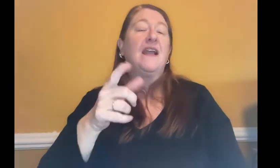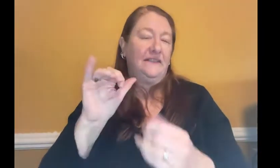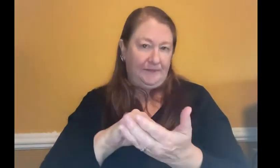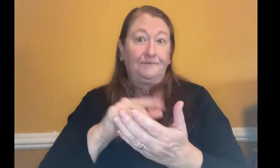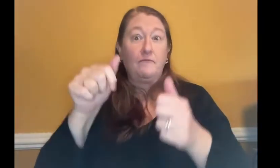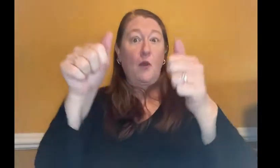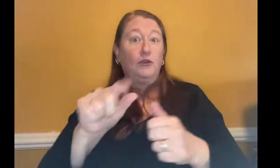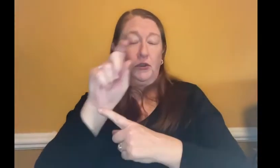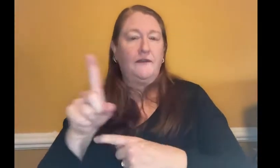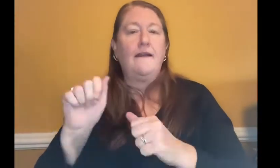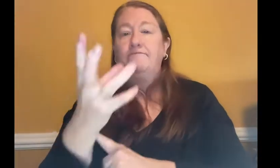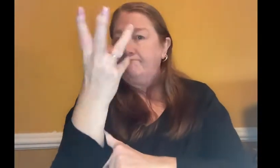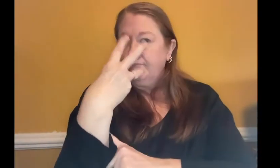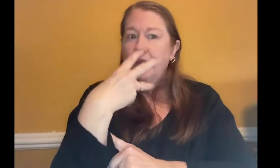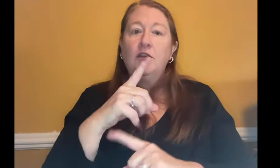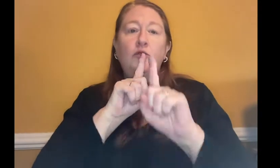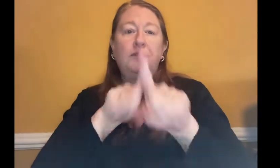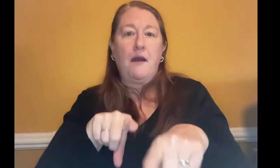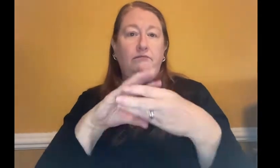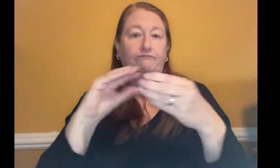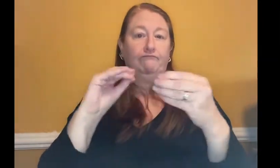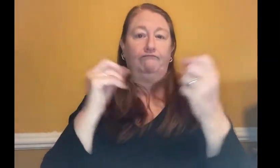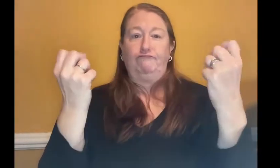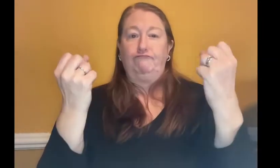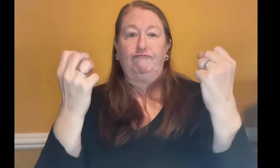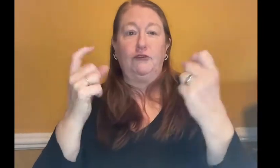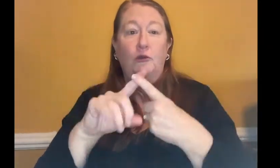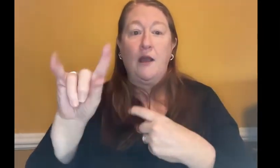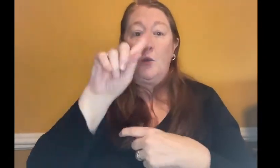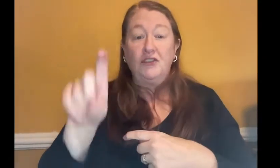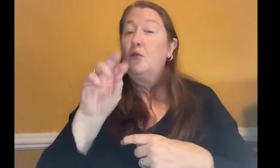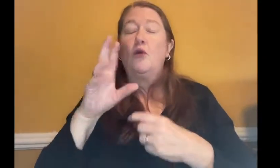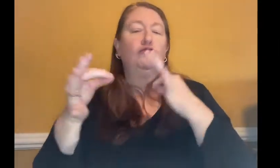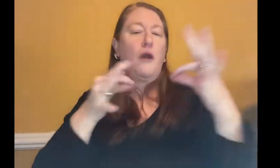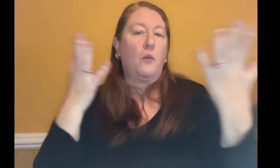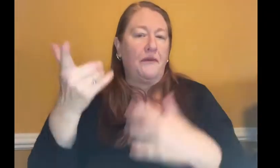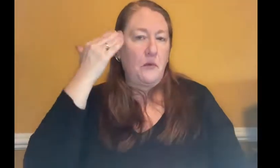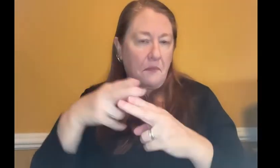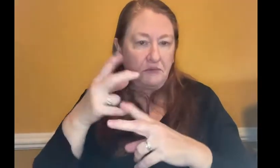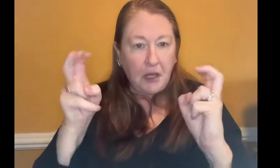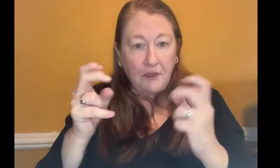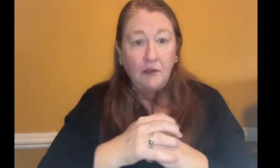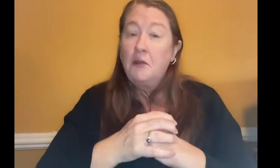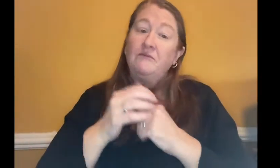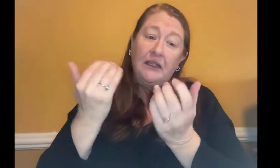Record a video responding to a question or describing what they know about a topic.